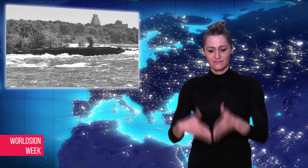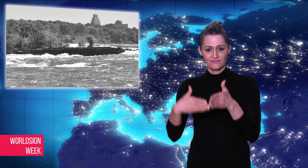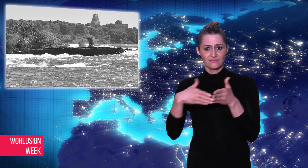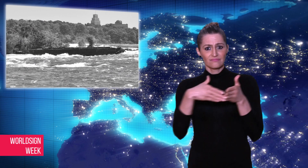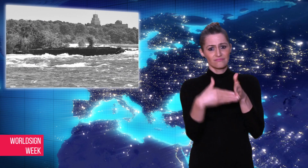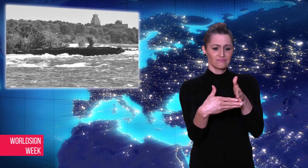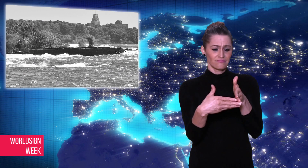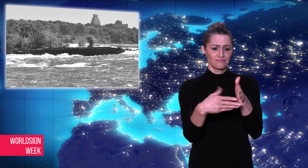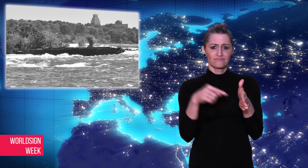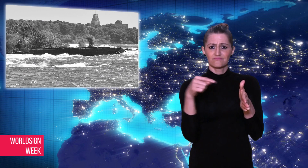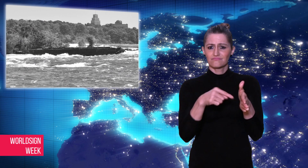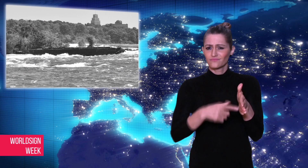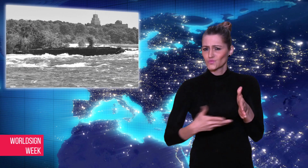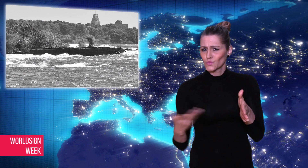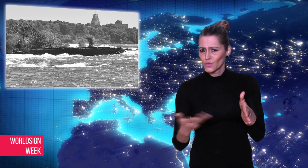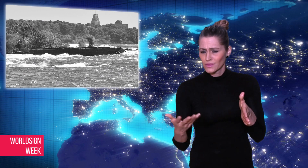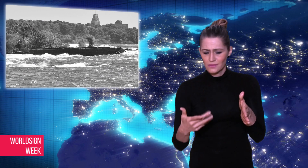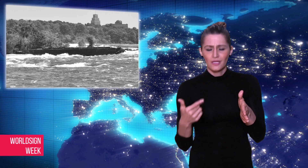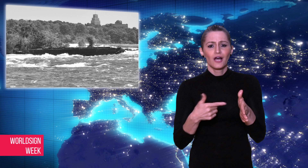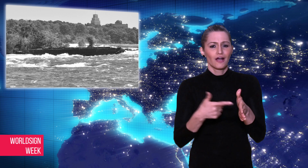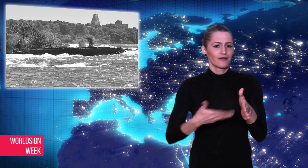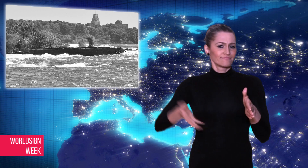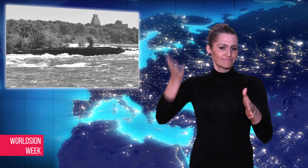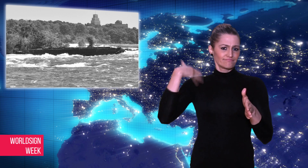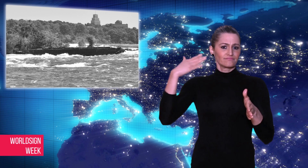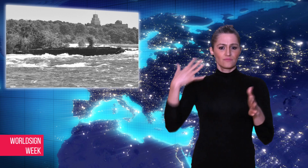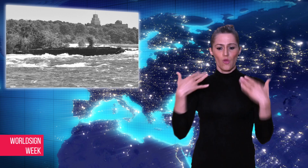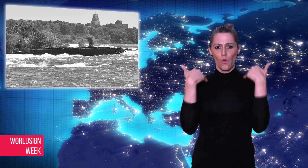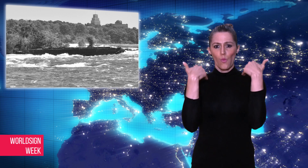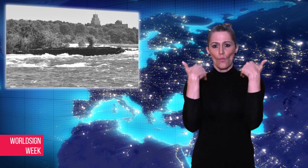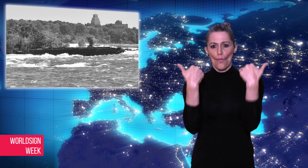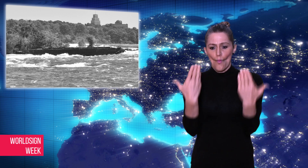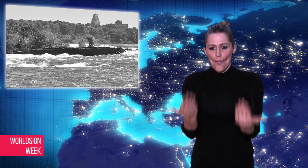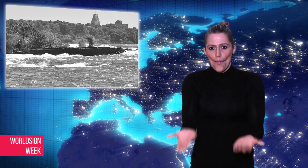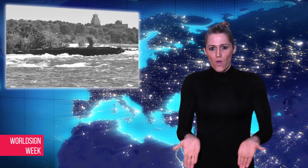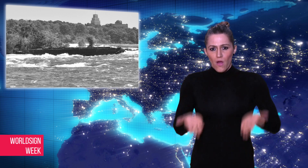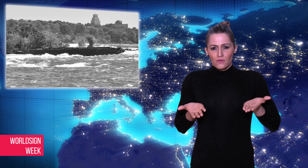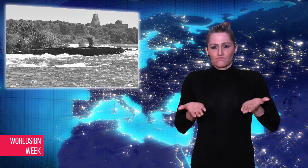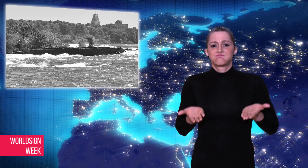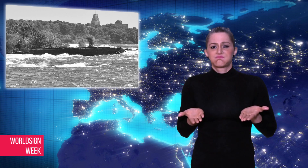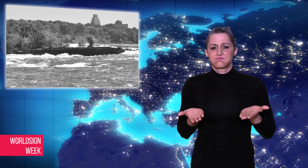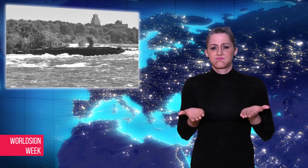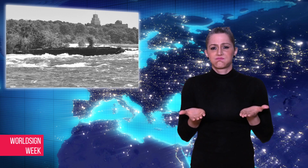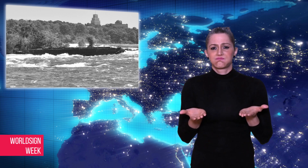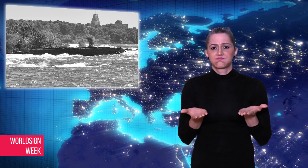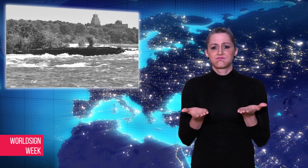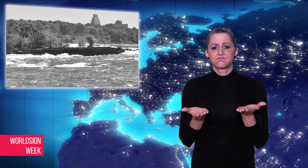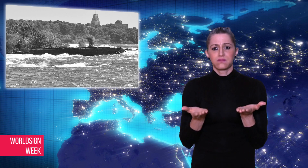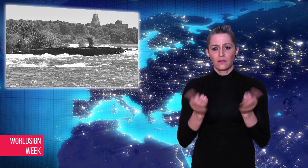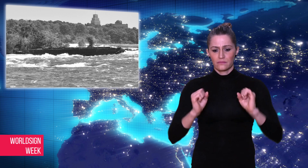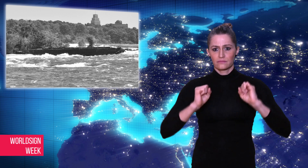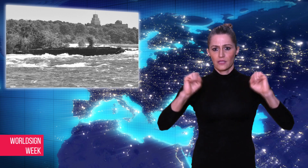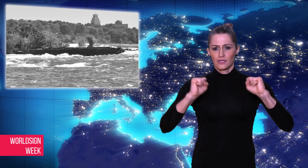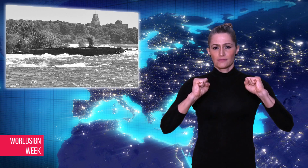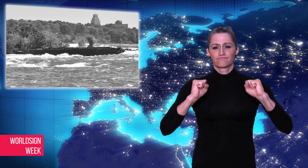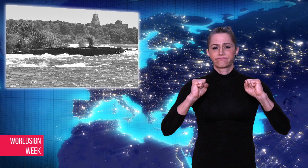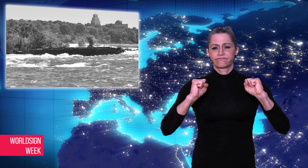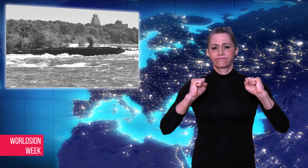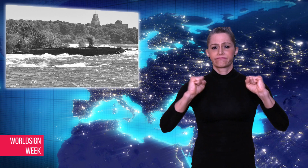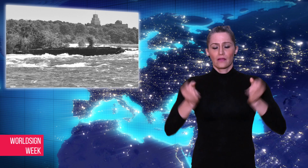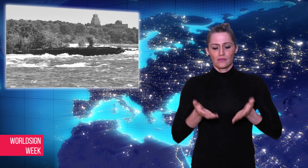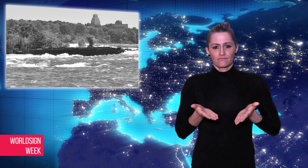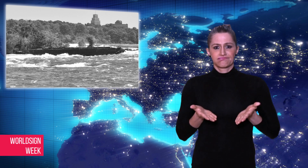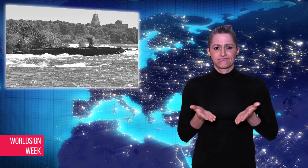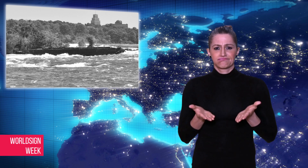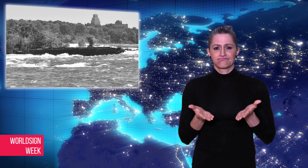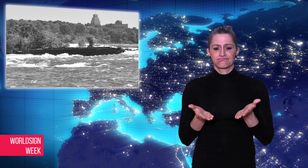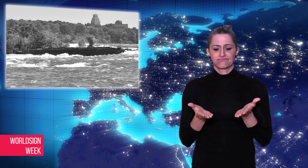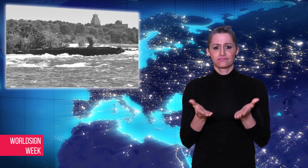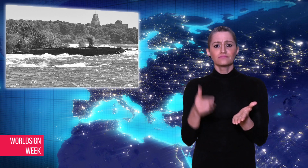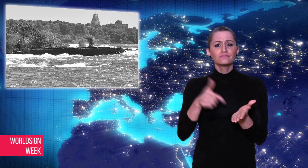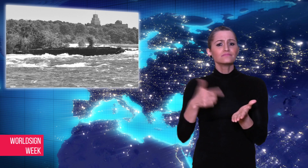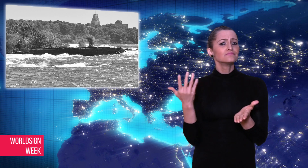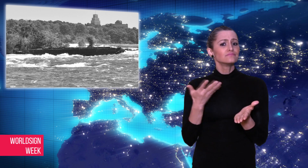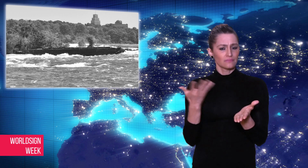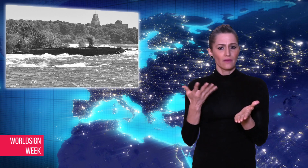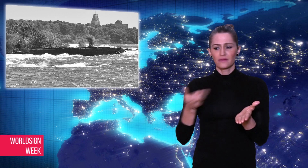The boat was known as a dumping scow, a refuse and